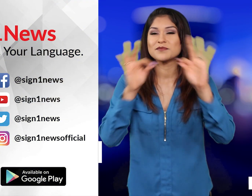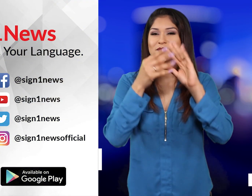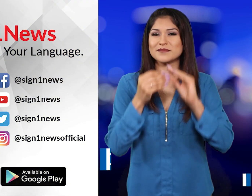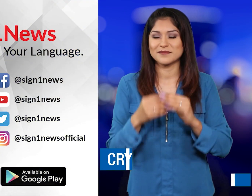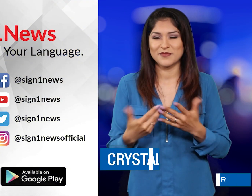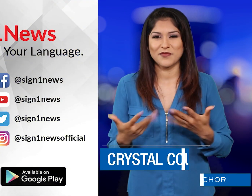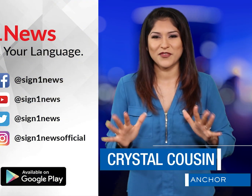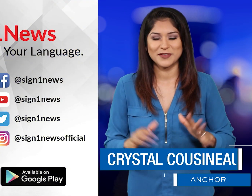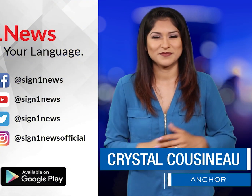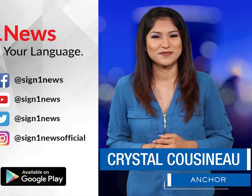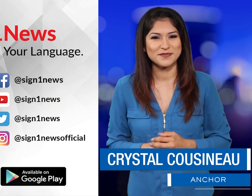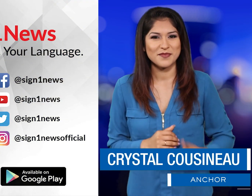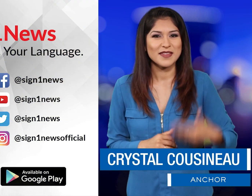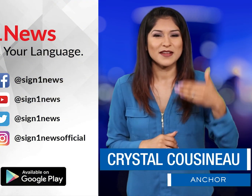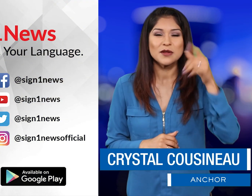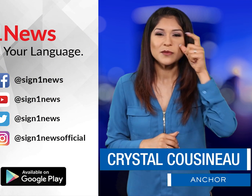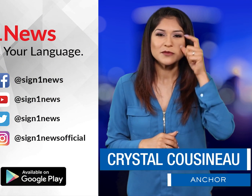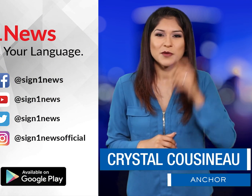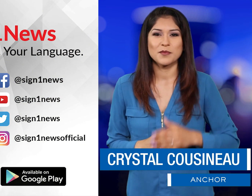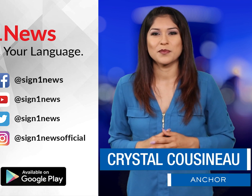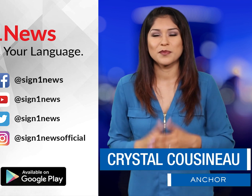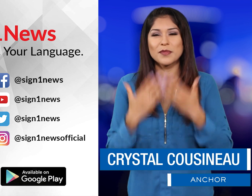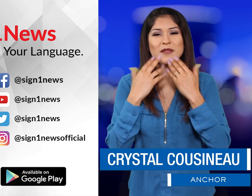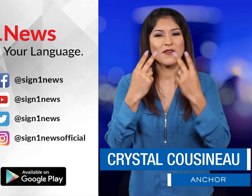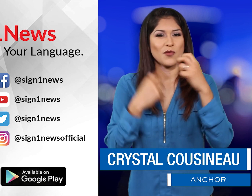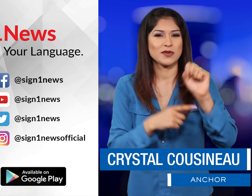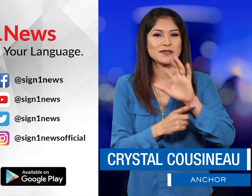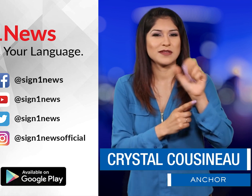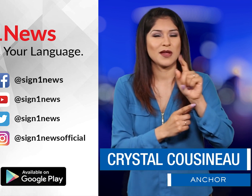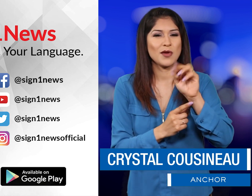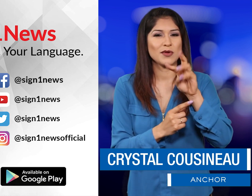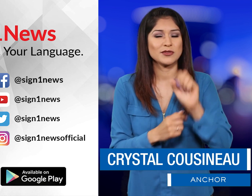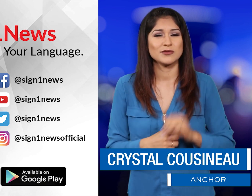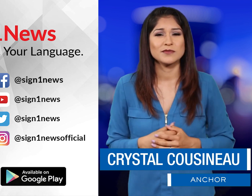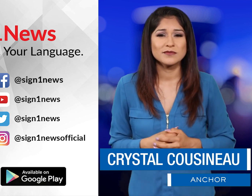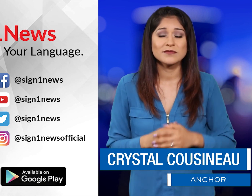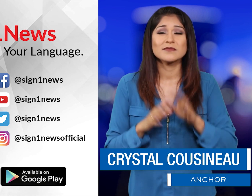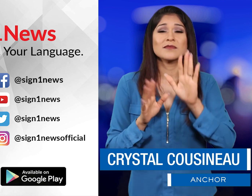And those are your top stories for today. I'm Crystal Cousineau. Thank you for watching Sign1News.